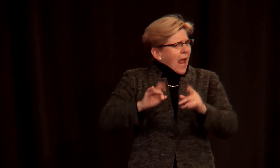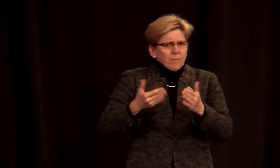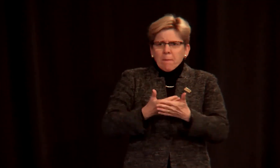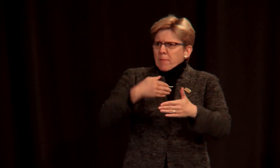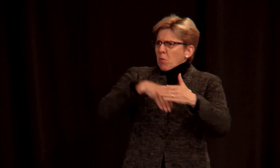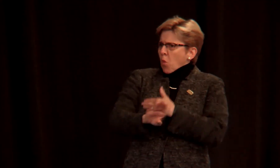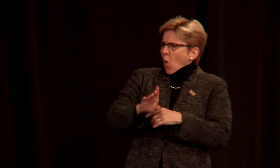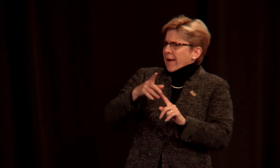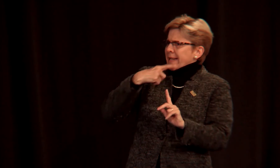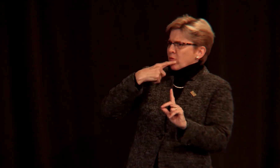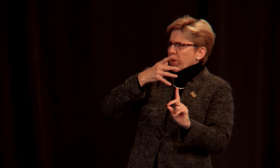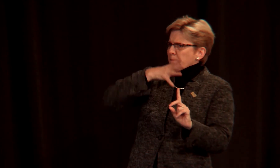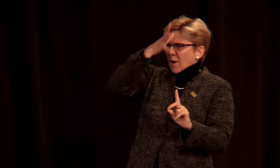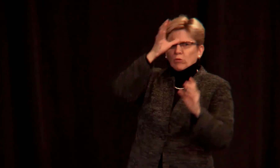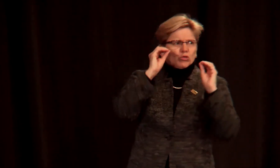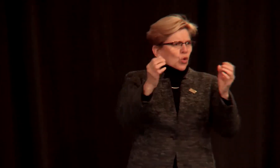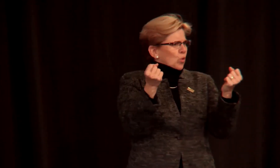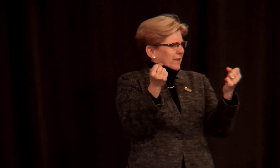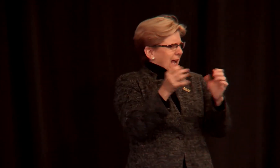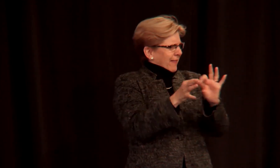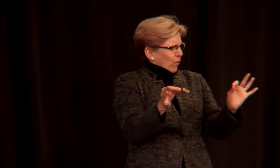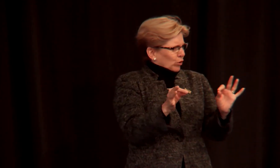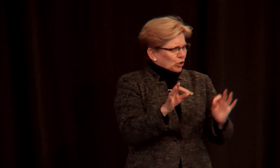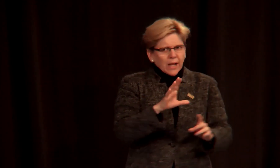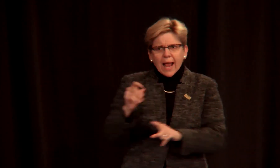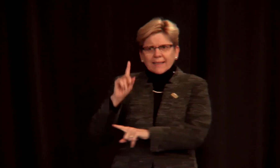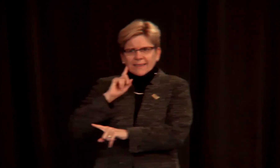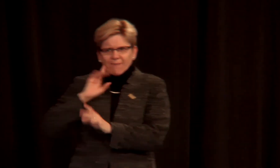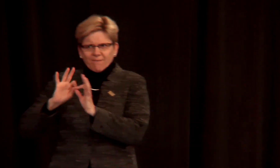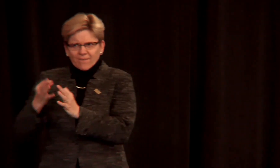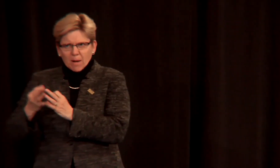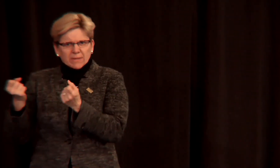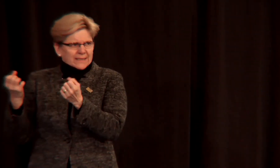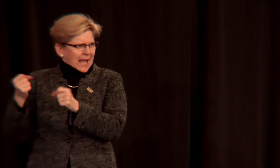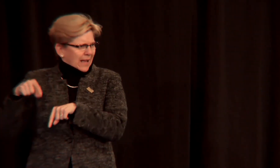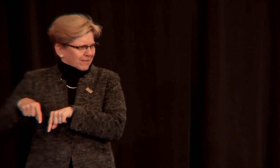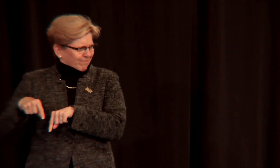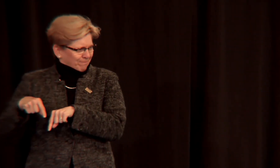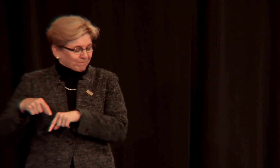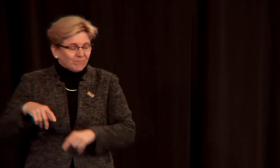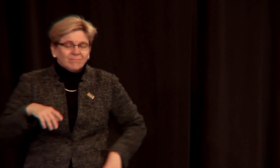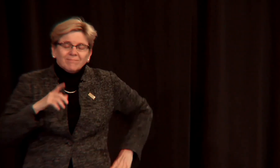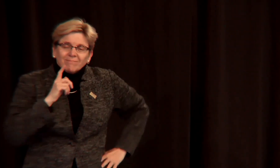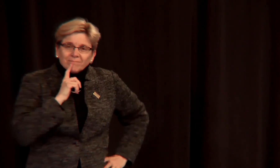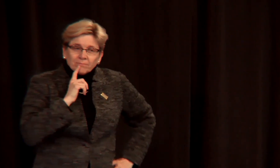if a baby's born a deaf baby to hearing parents who do not know sign, what is their language